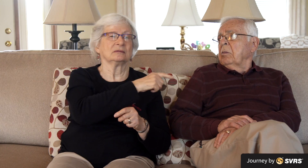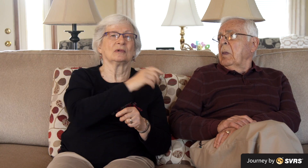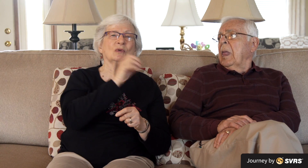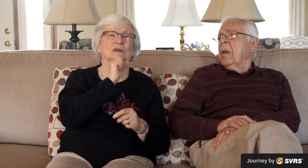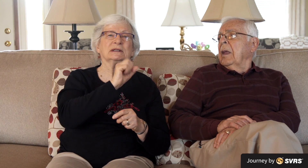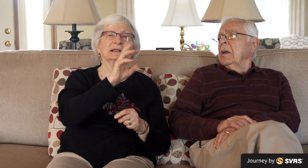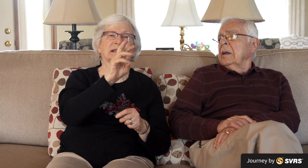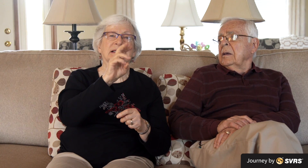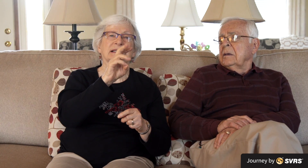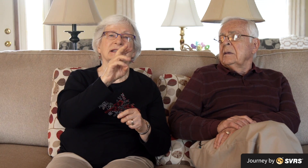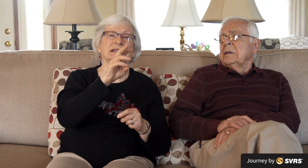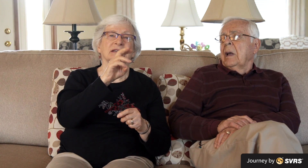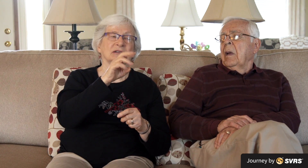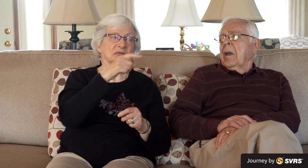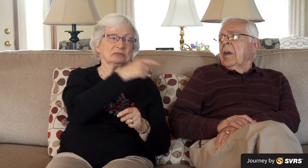I remember when he was 6 years old